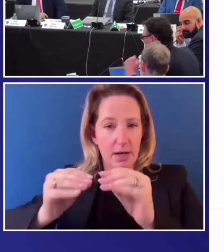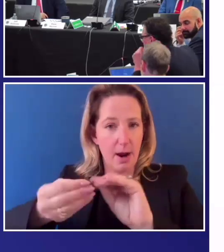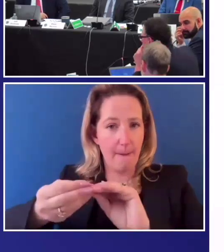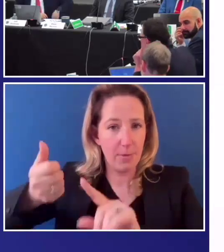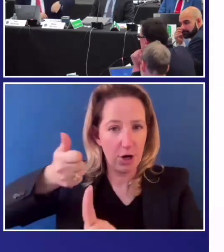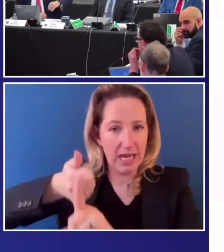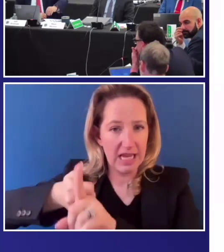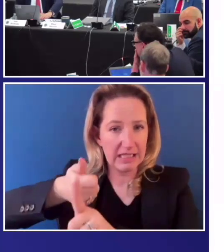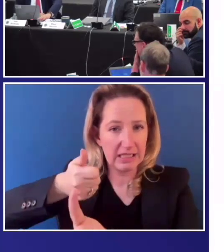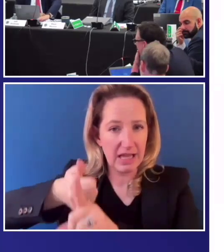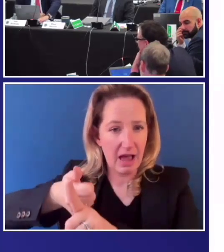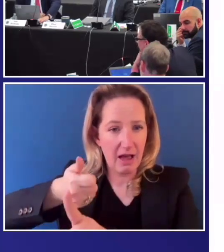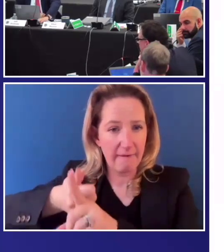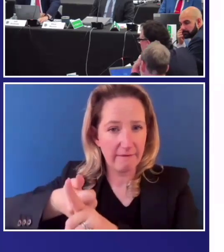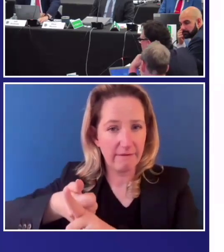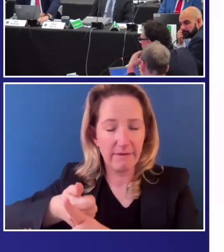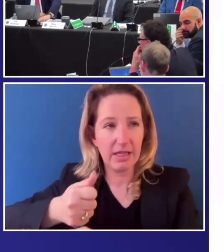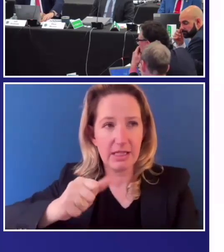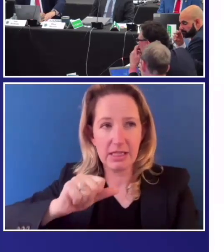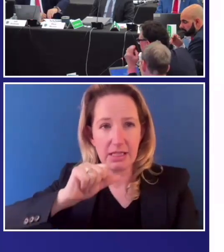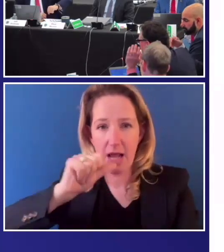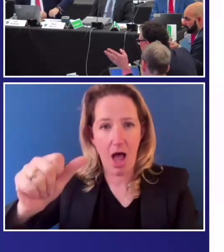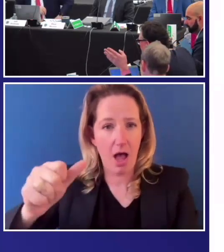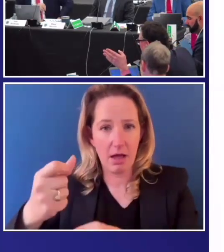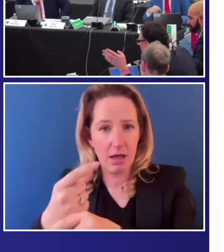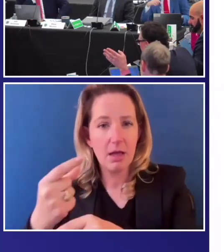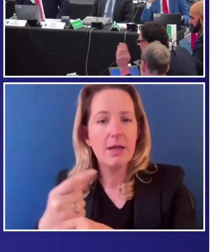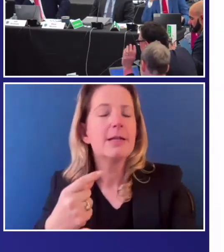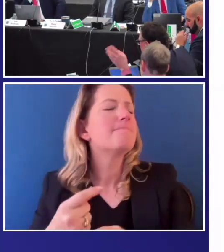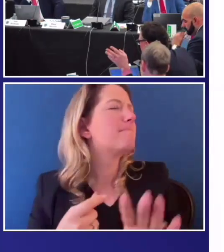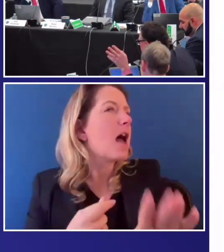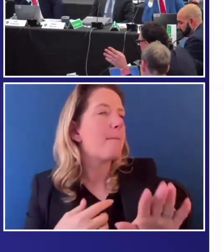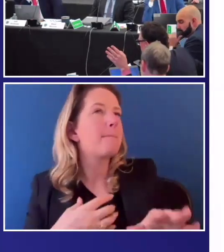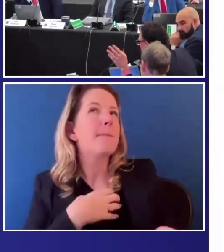Yeah. And I'm not even sure it's an appeal, actually. I'm, I'm thinking more,